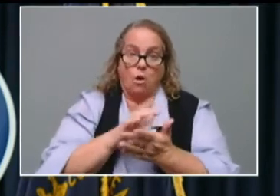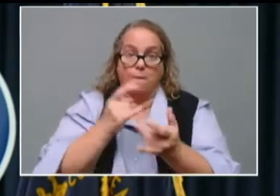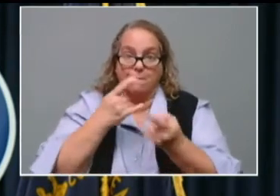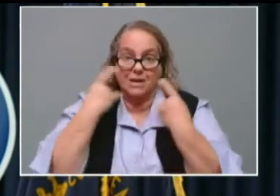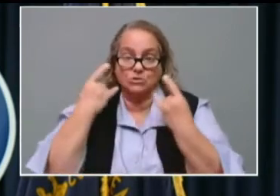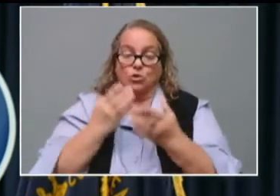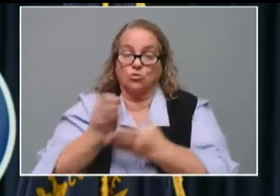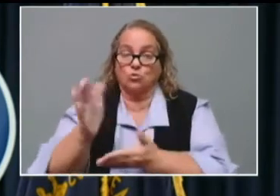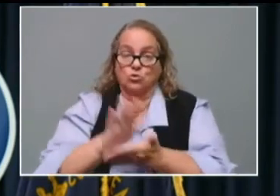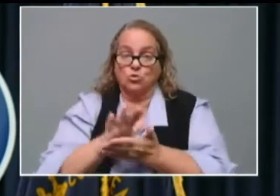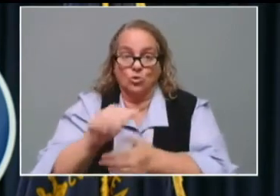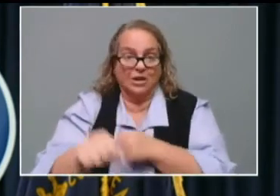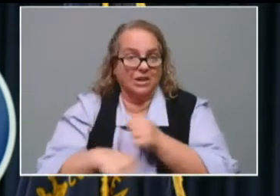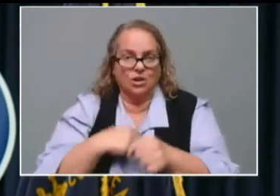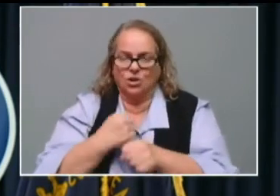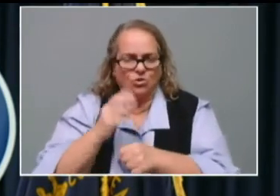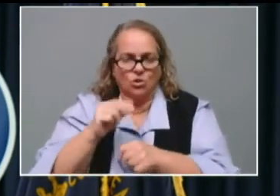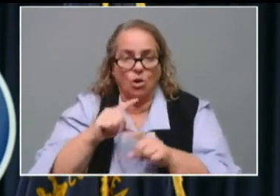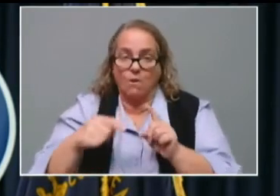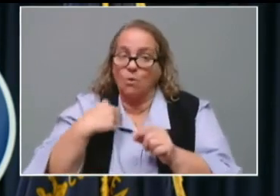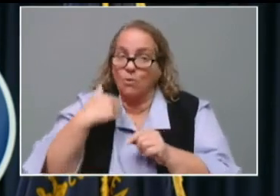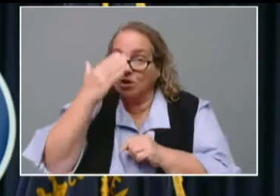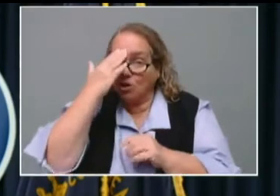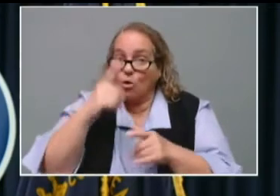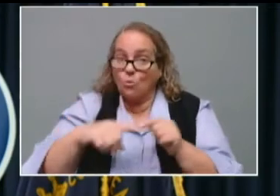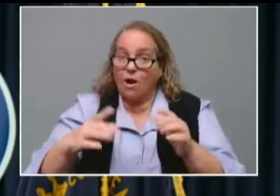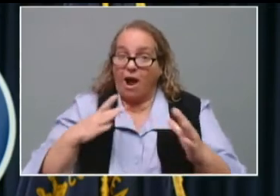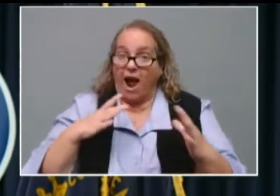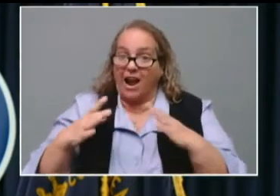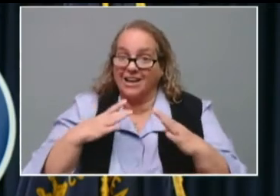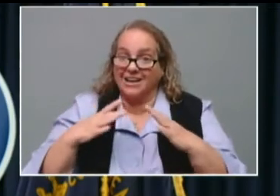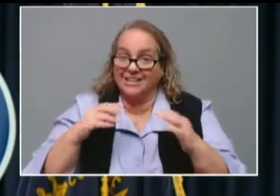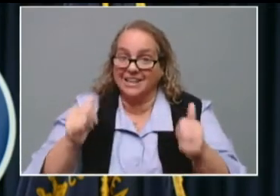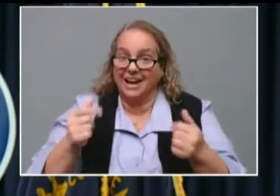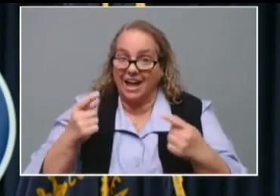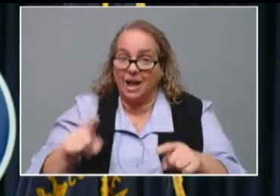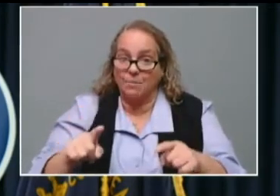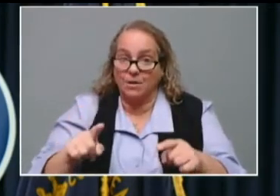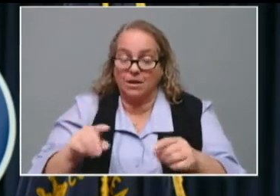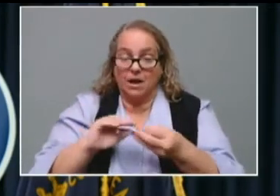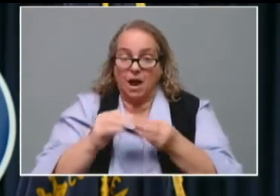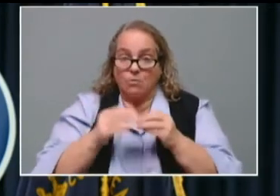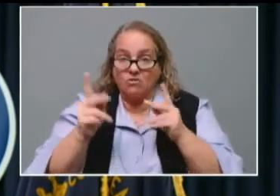can do the amount of gatherings and and sadly what we saw. Um, and what we